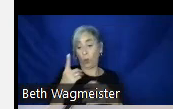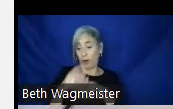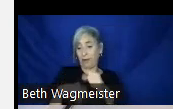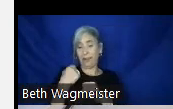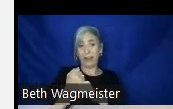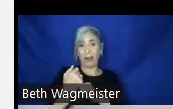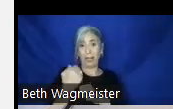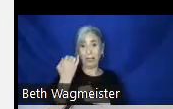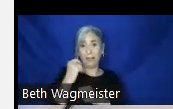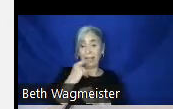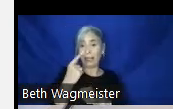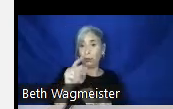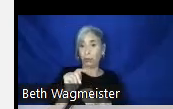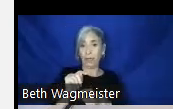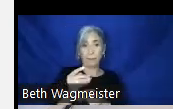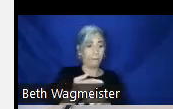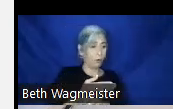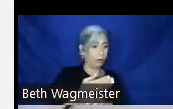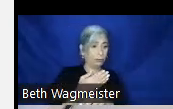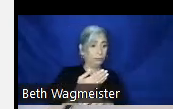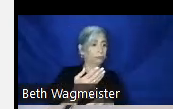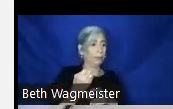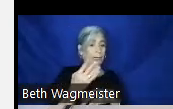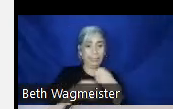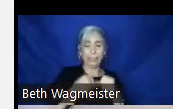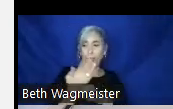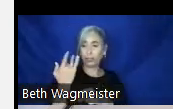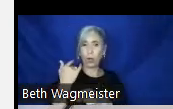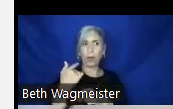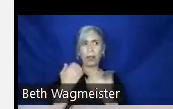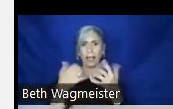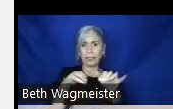I didn't do this it existed for a couple of years. A lot of the engineers are into making